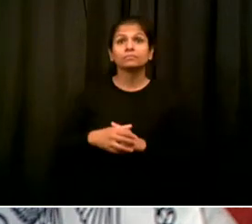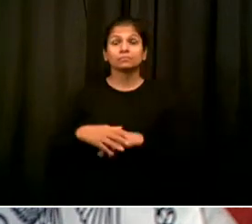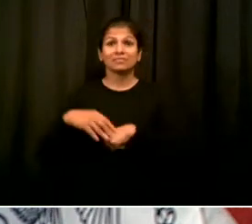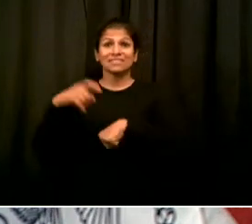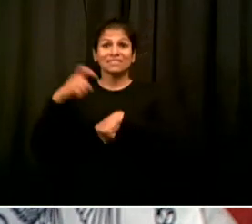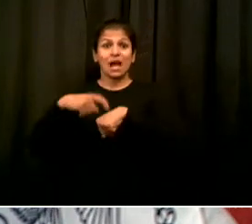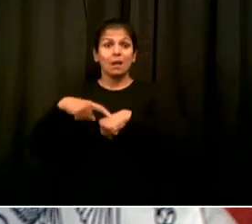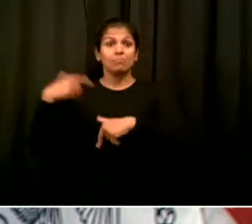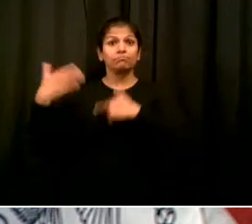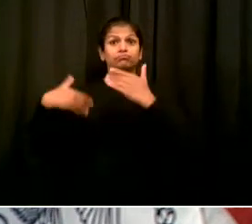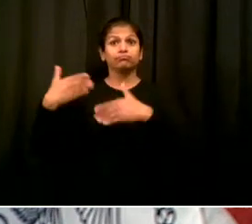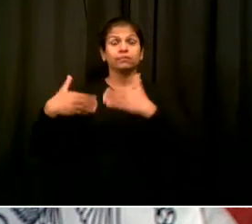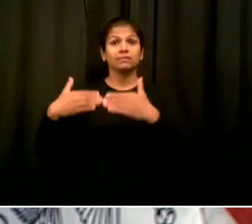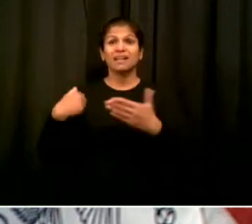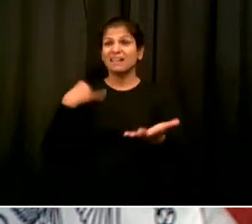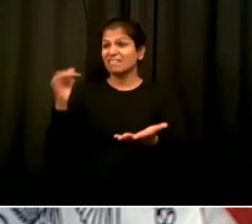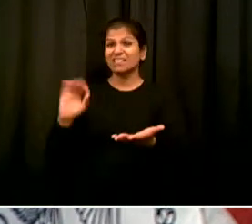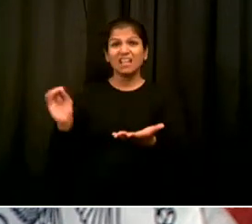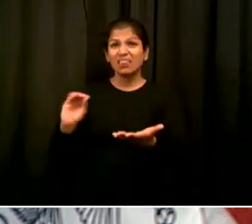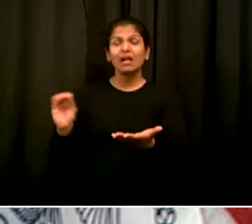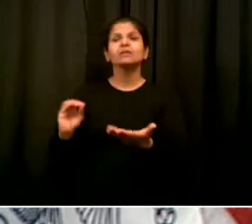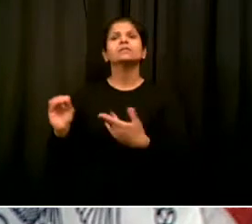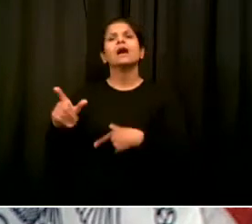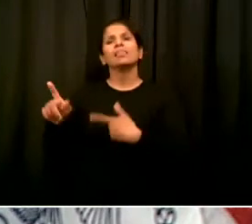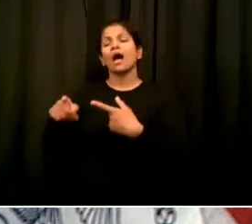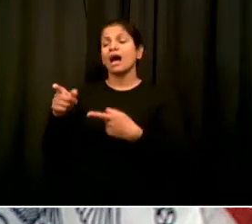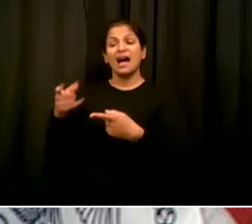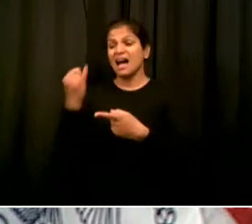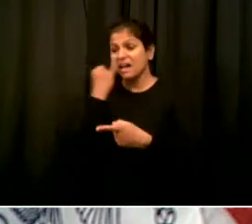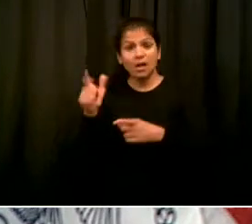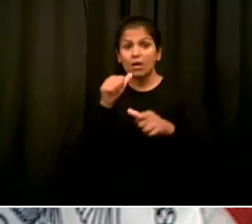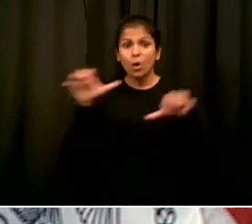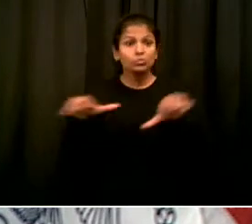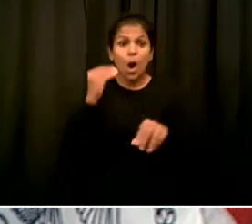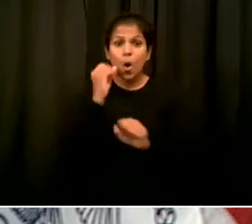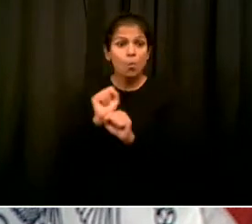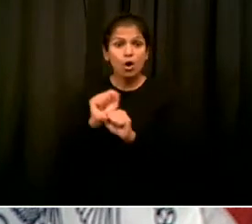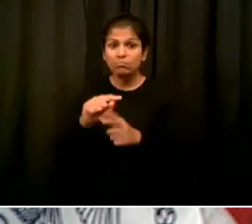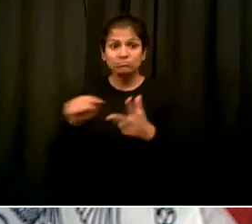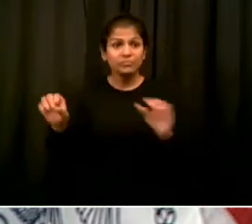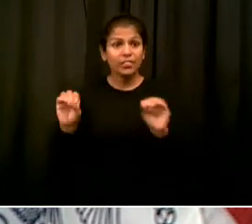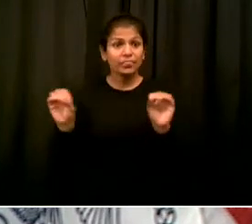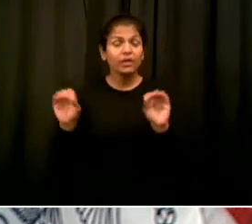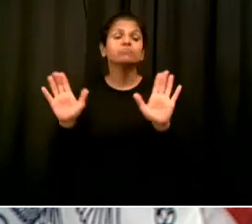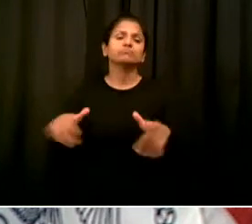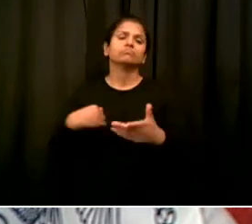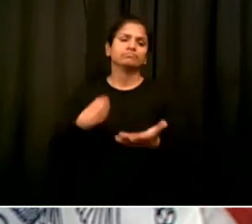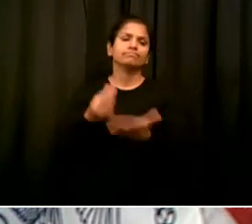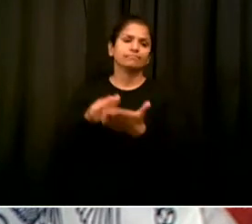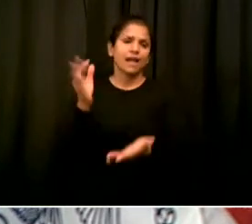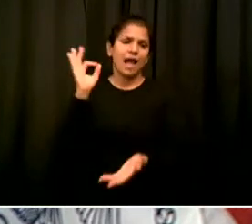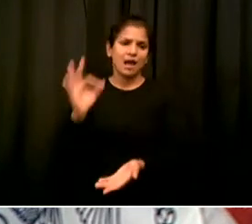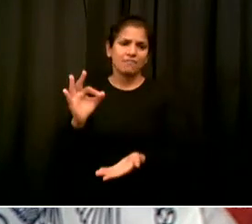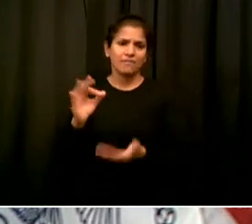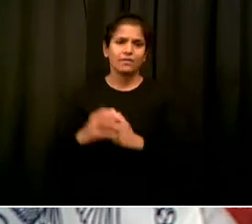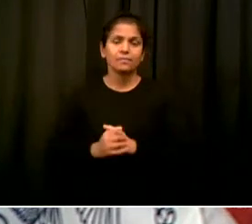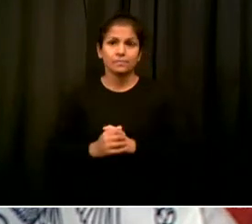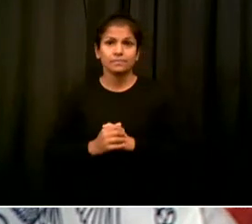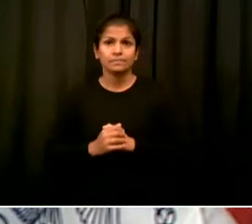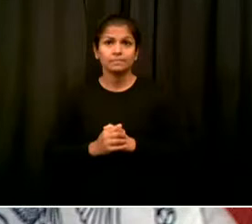PERIOD OF TIME, THEY DON'T GET ANY CEDE FEAT THAT CLASS. BBUT ITITIS A DIFFERENT